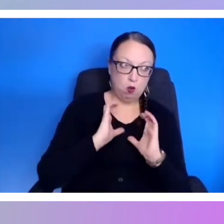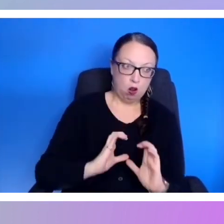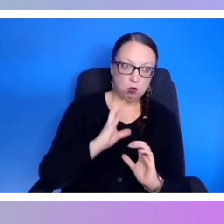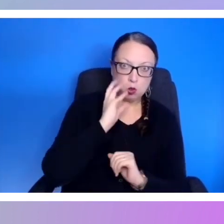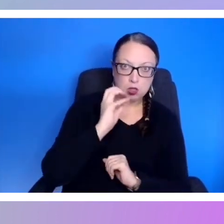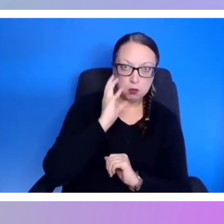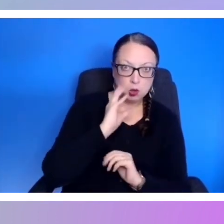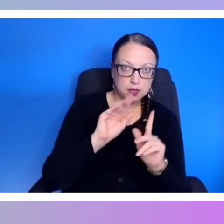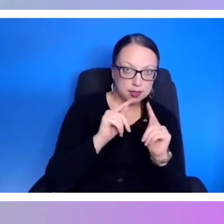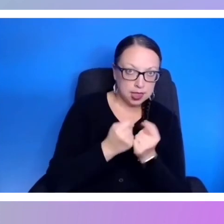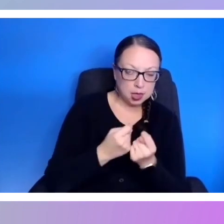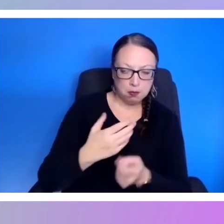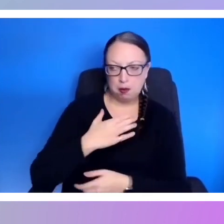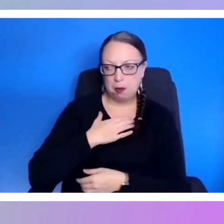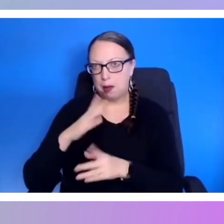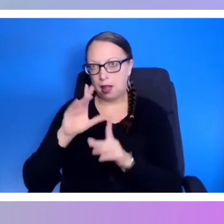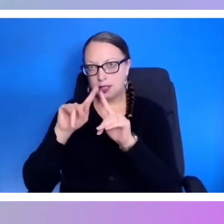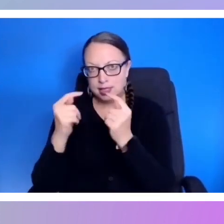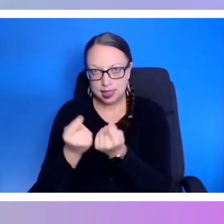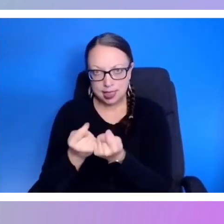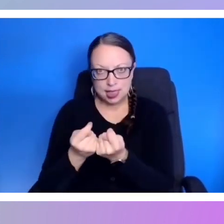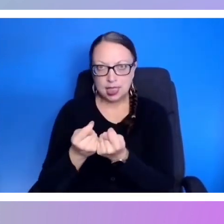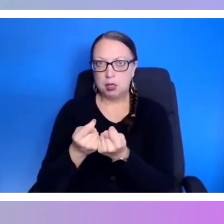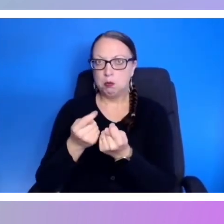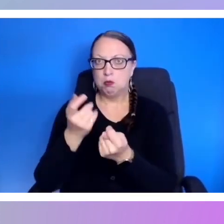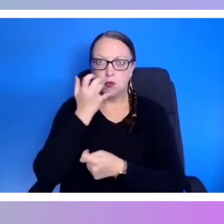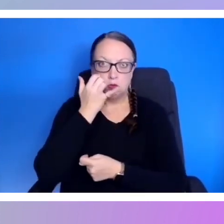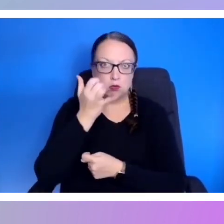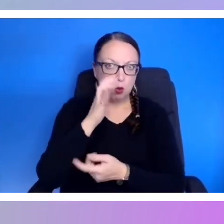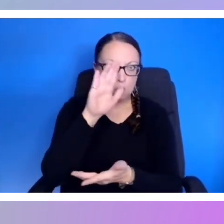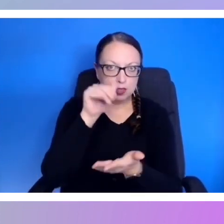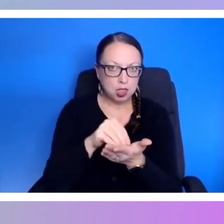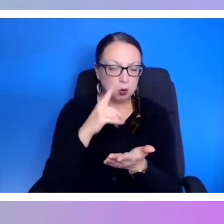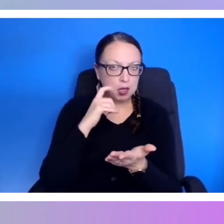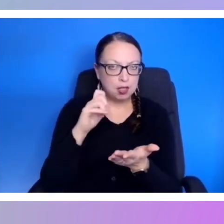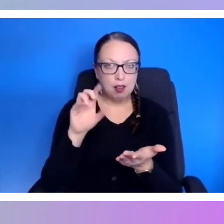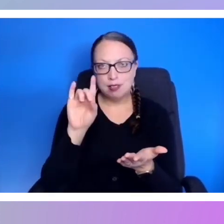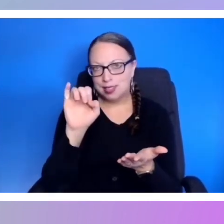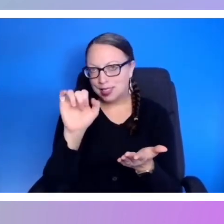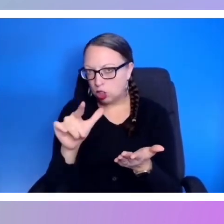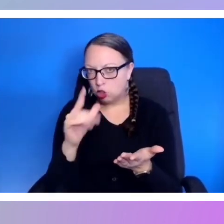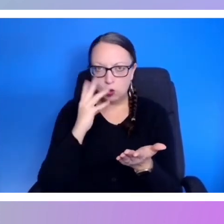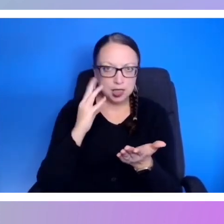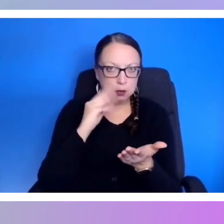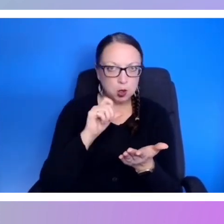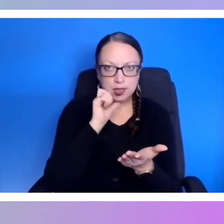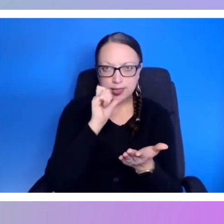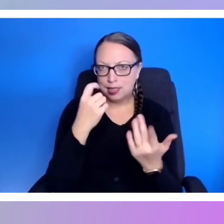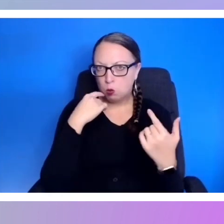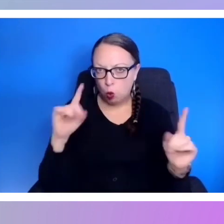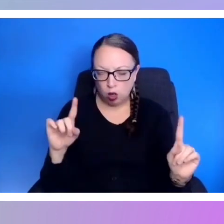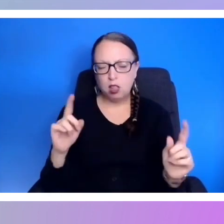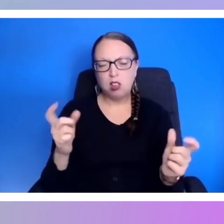complaints team, people having to wait in call centers because the digital experience isn't working etcetera, so there is a huge amount of cost